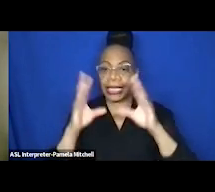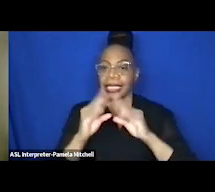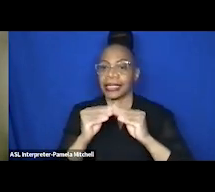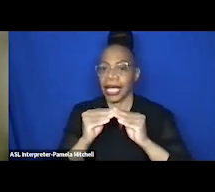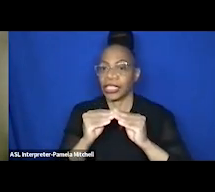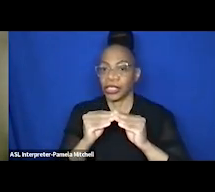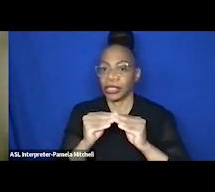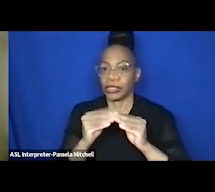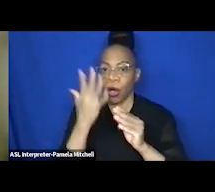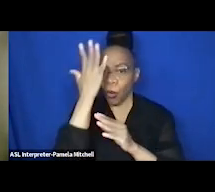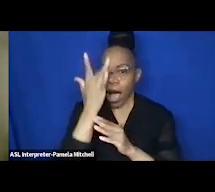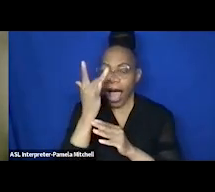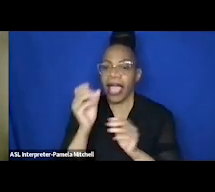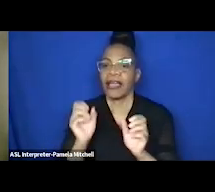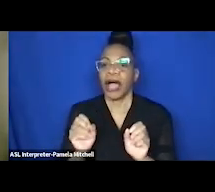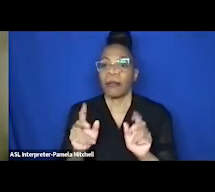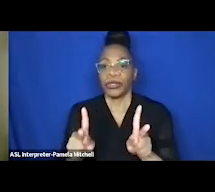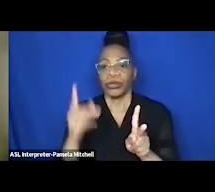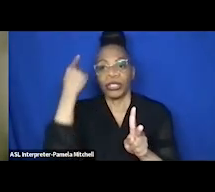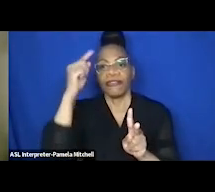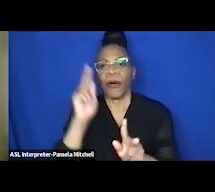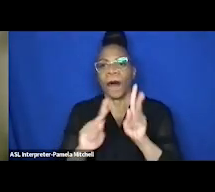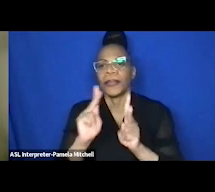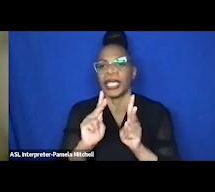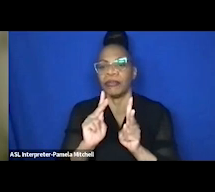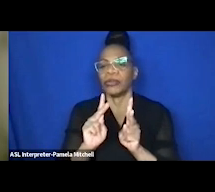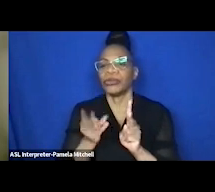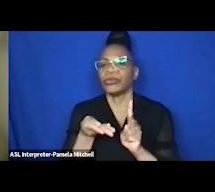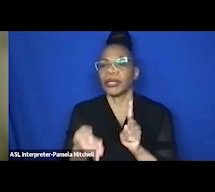for folks to submit written feedback through different survey opportunities